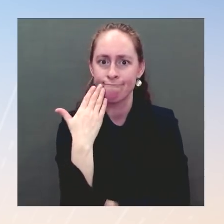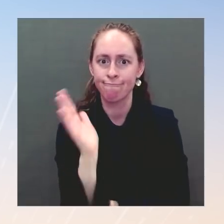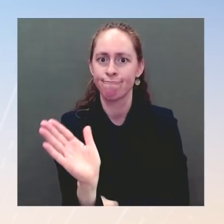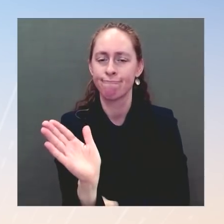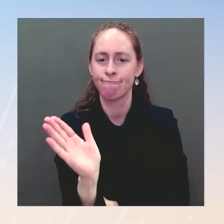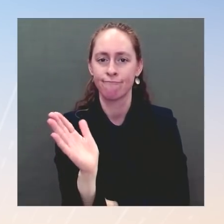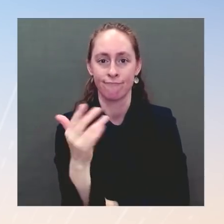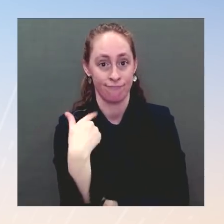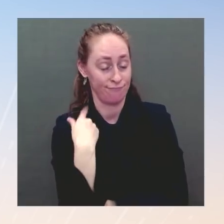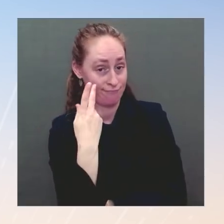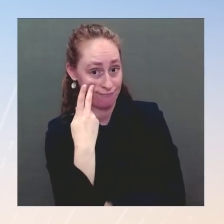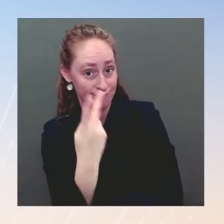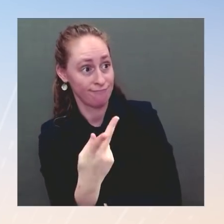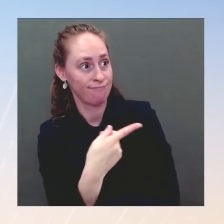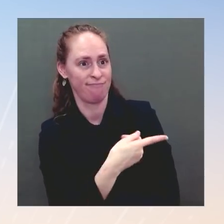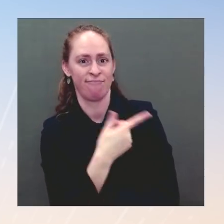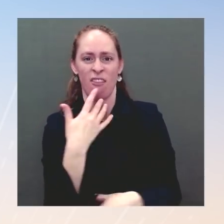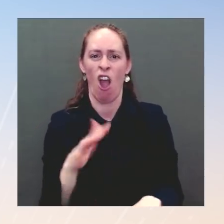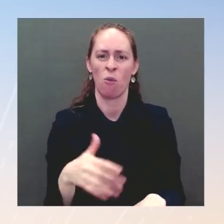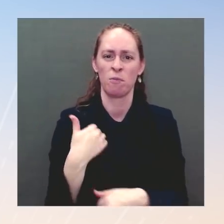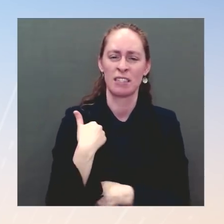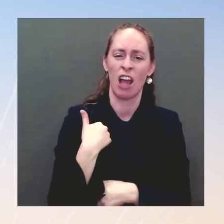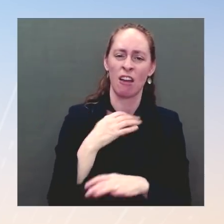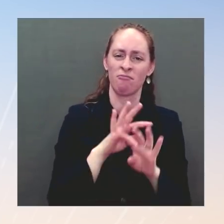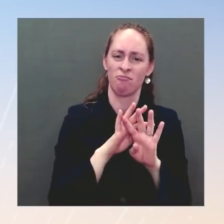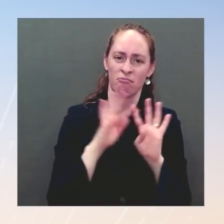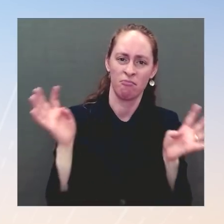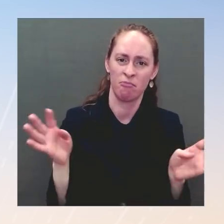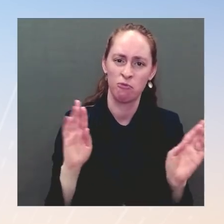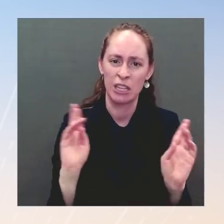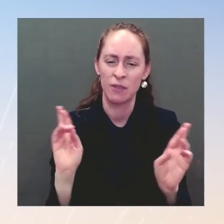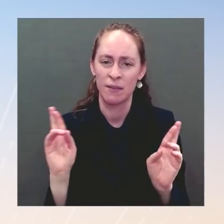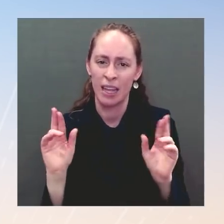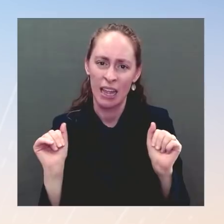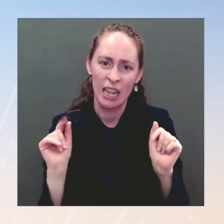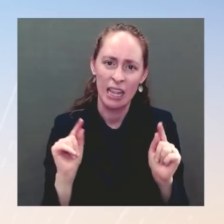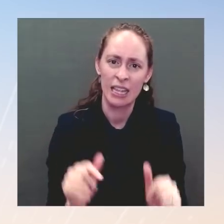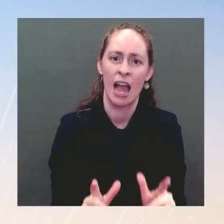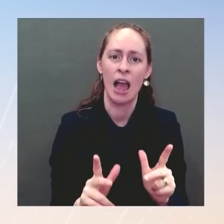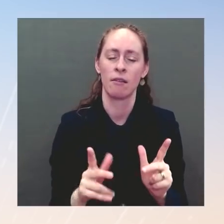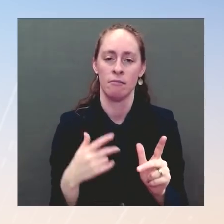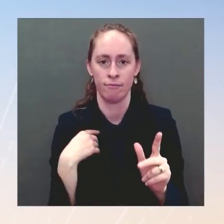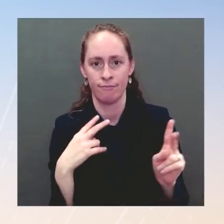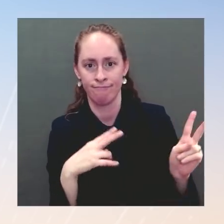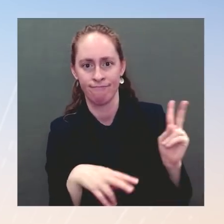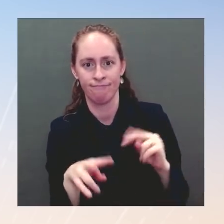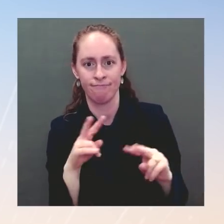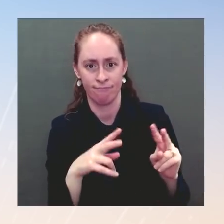Obviously, until they further invade, they haven't further invaded, right? If they do and take escalatory steps,